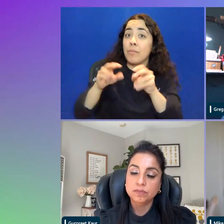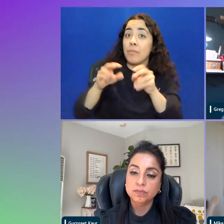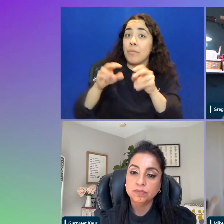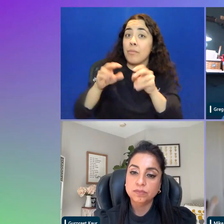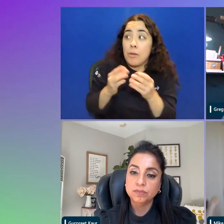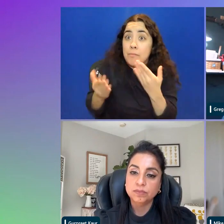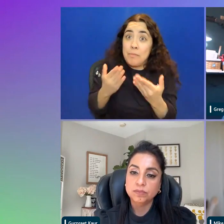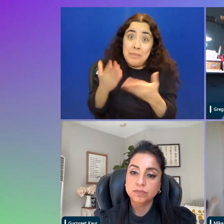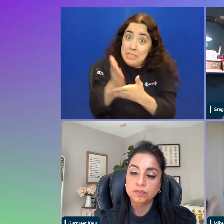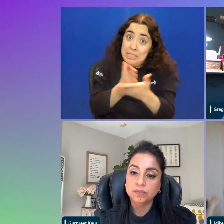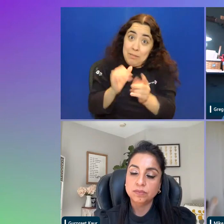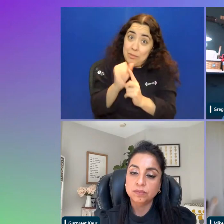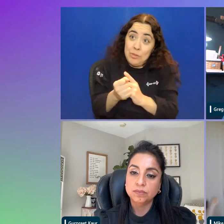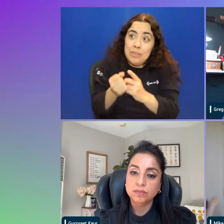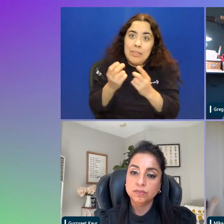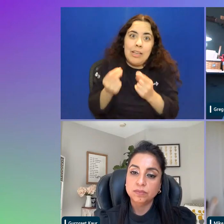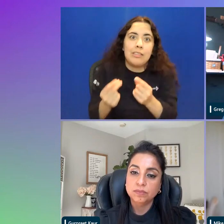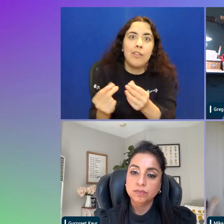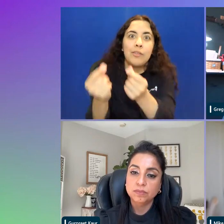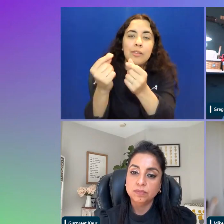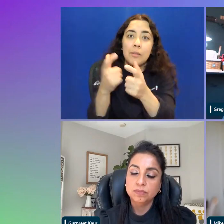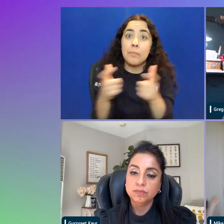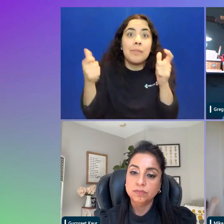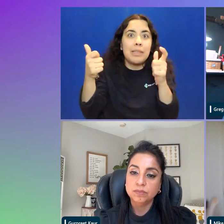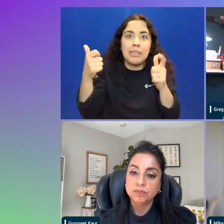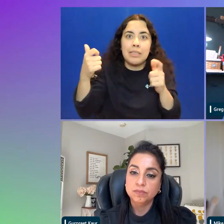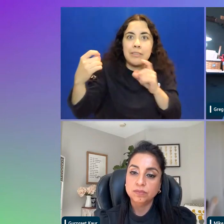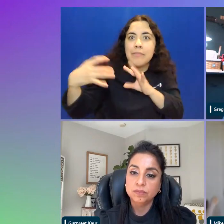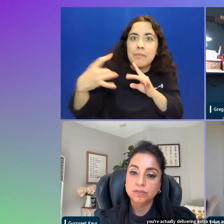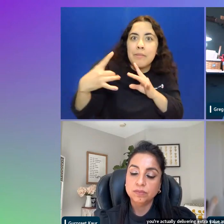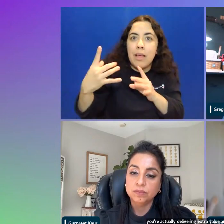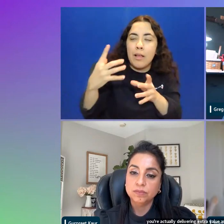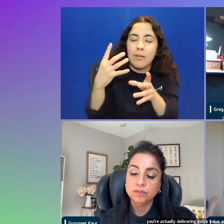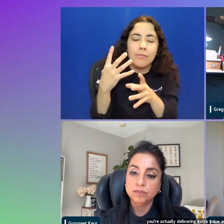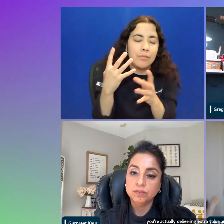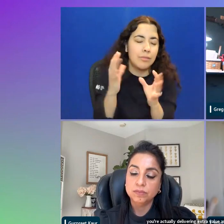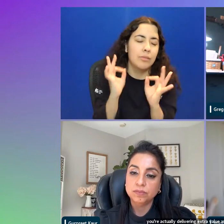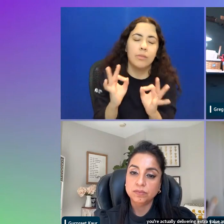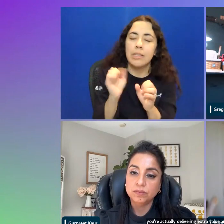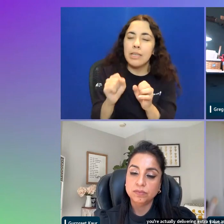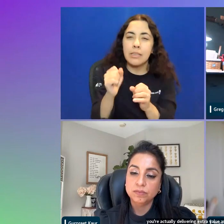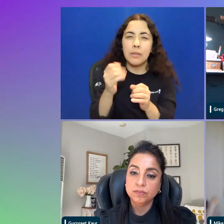back was, wow, our and I remember this vividly, one of